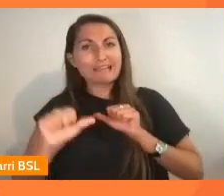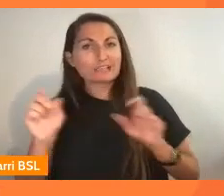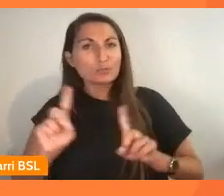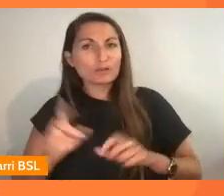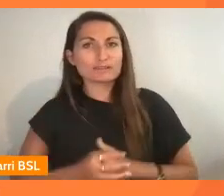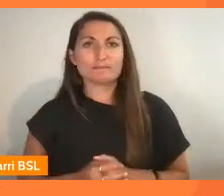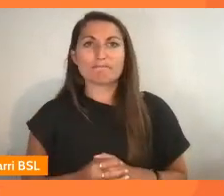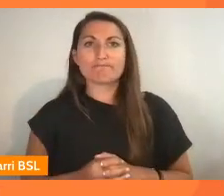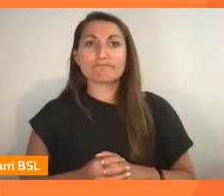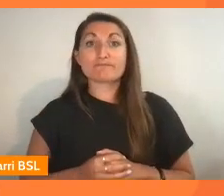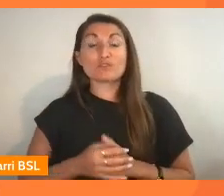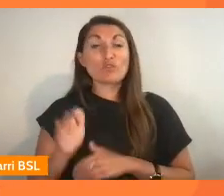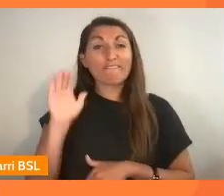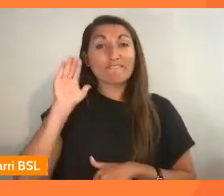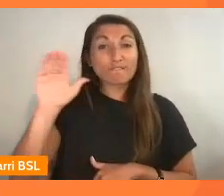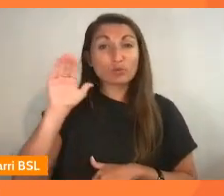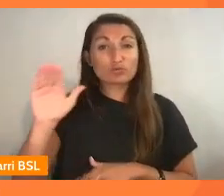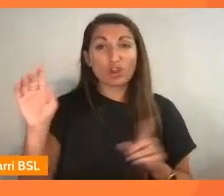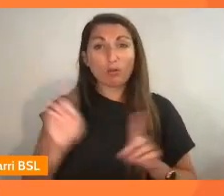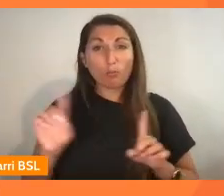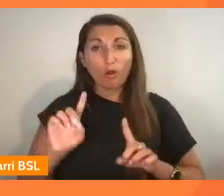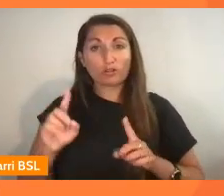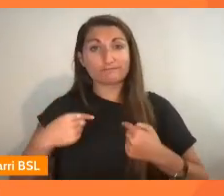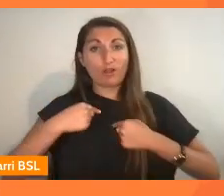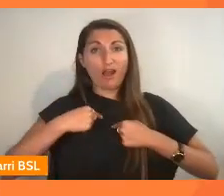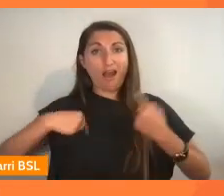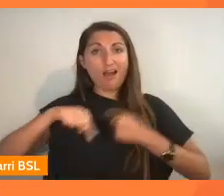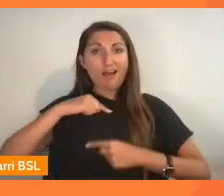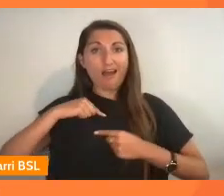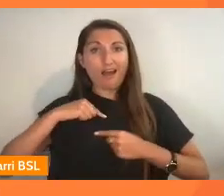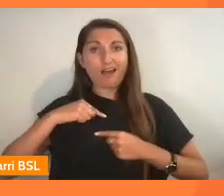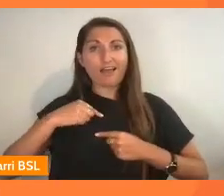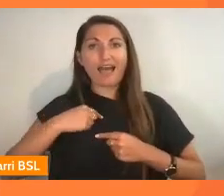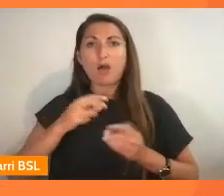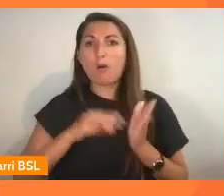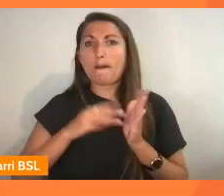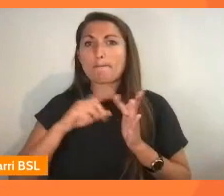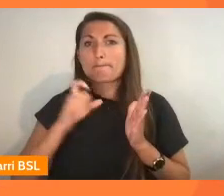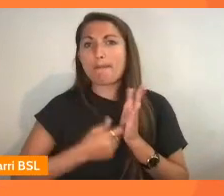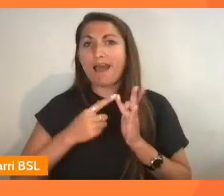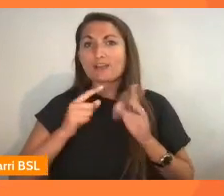So what is the future, both for us as micro studios and immersive companies